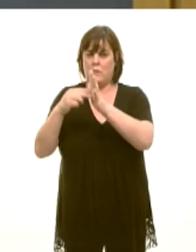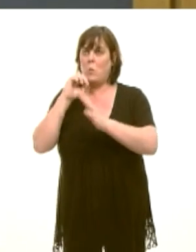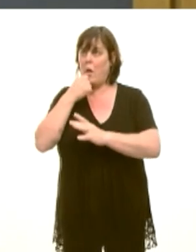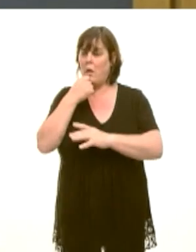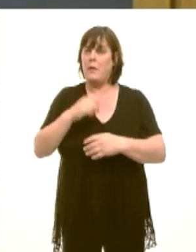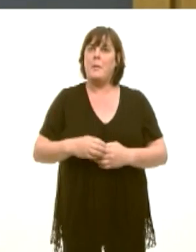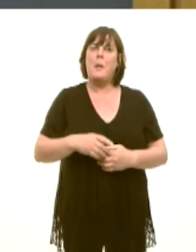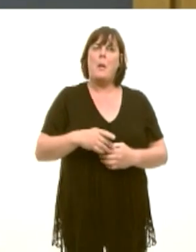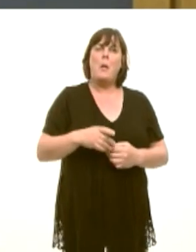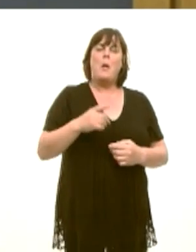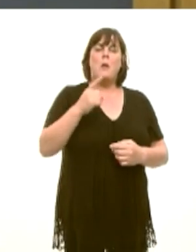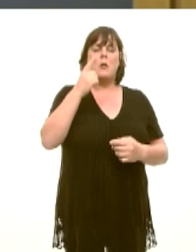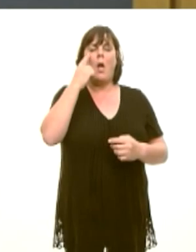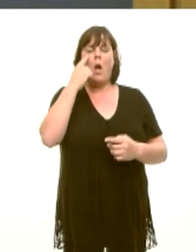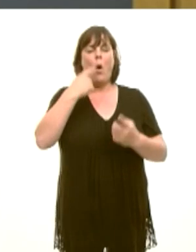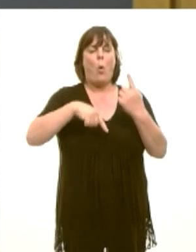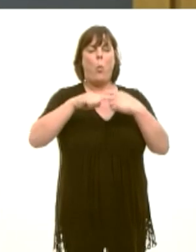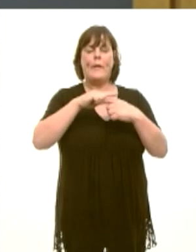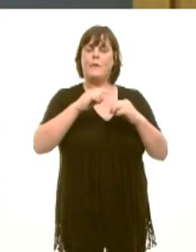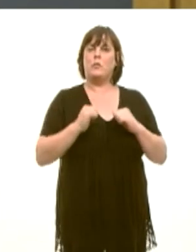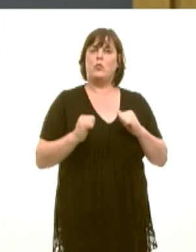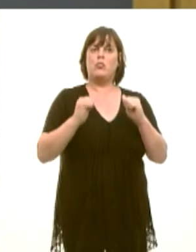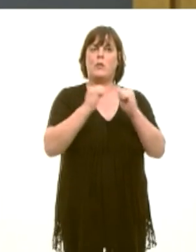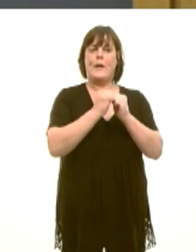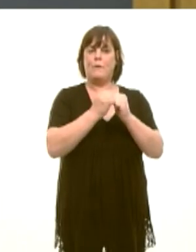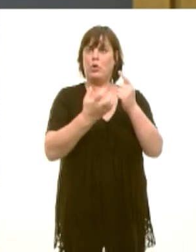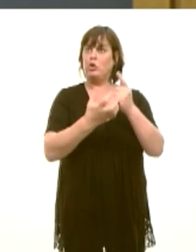in terms of the ambition that we set out in terms of what can be achieved by the active